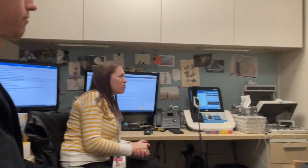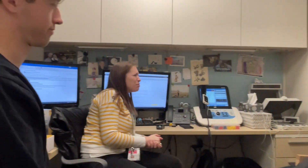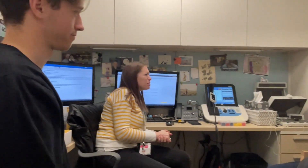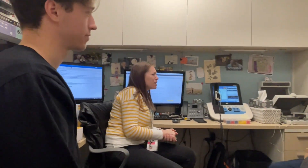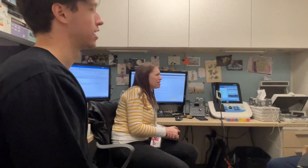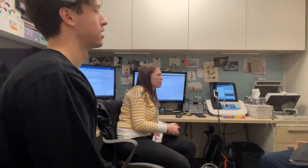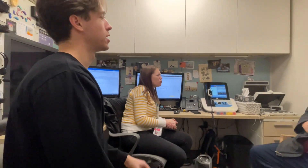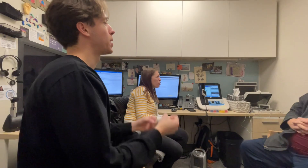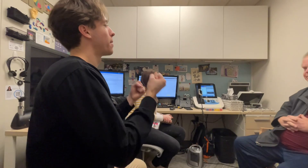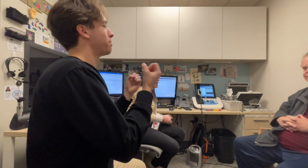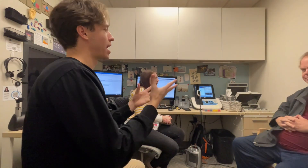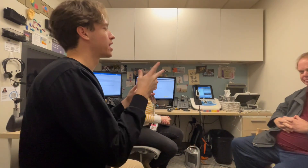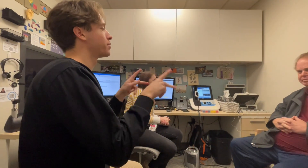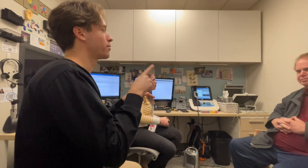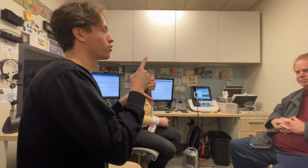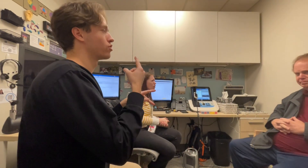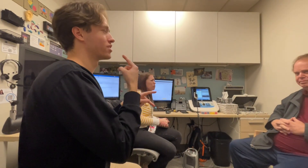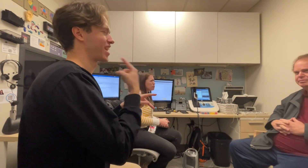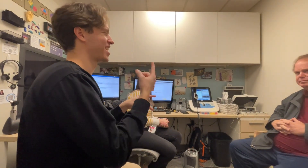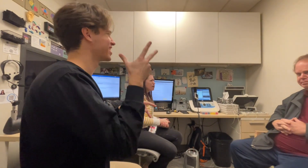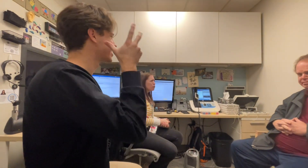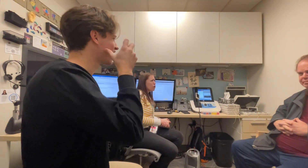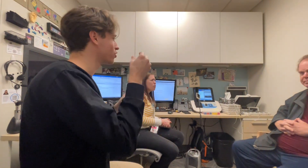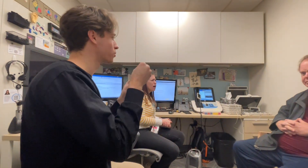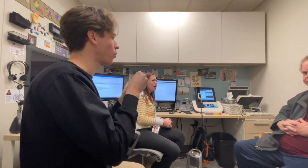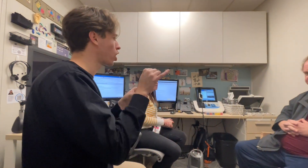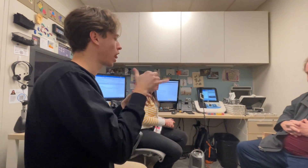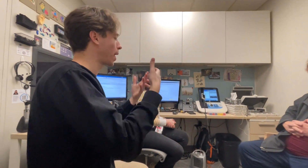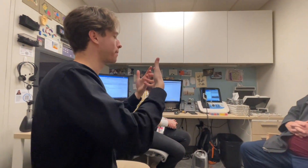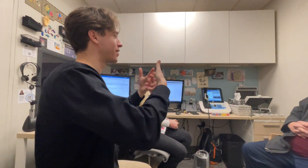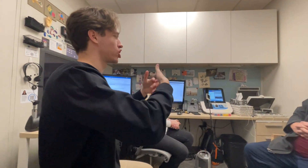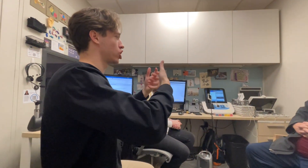of people say it sounds more mechanical almost more like a robot something like